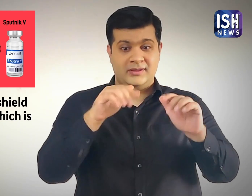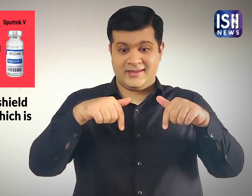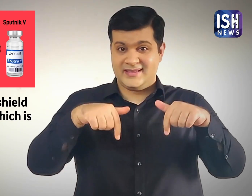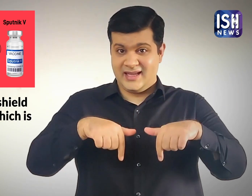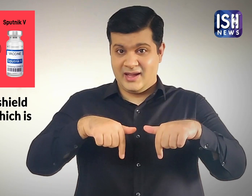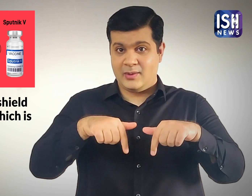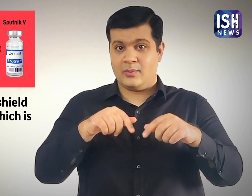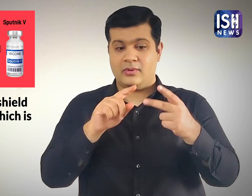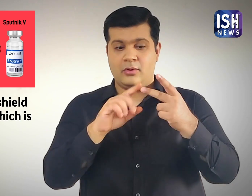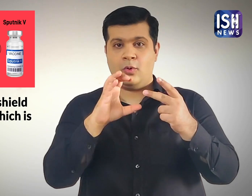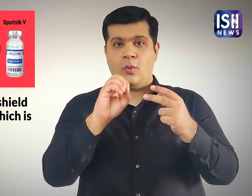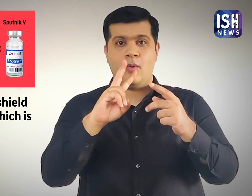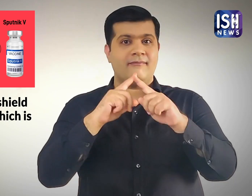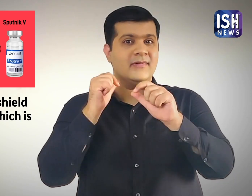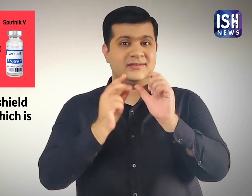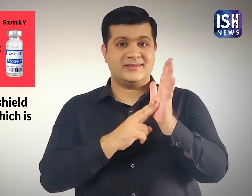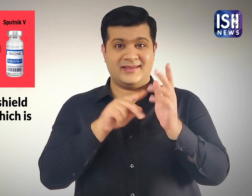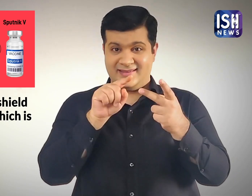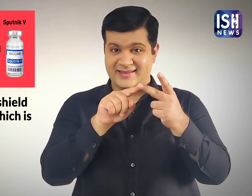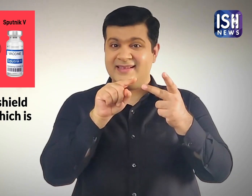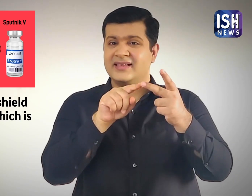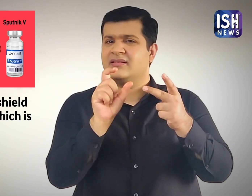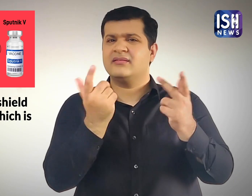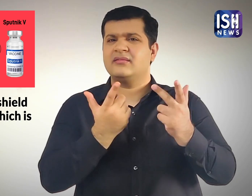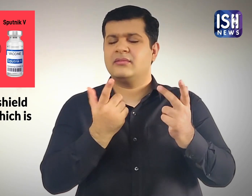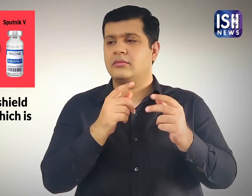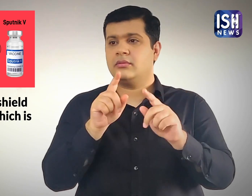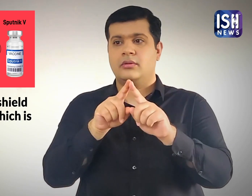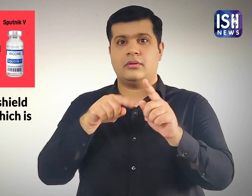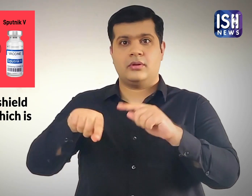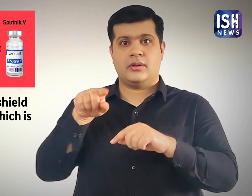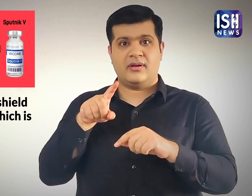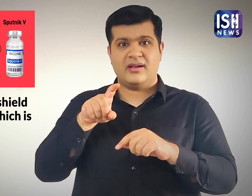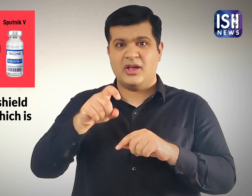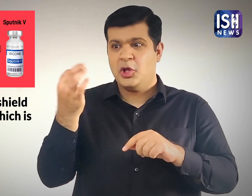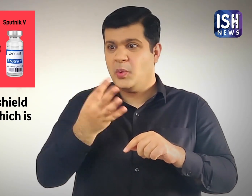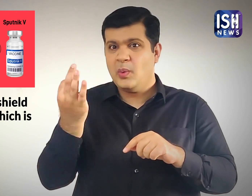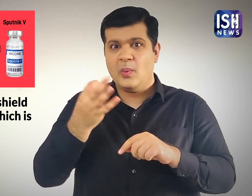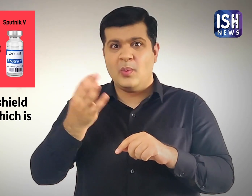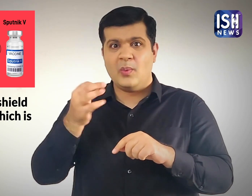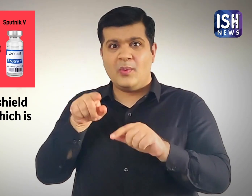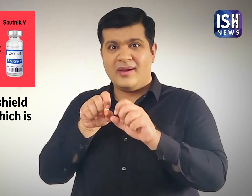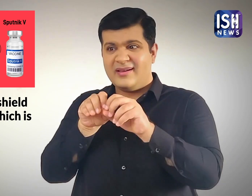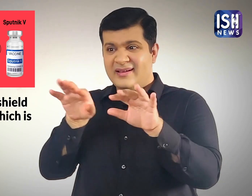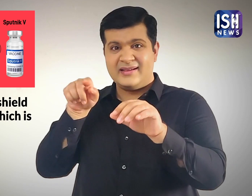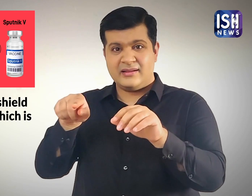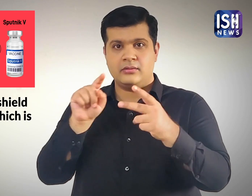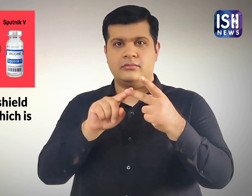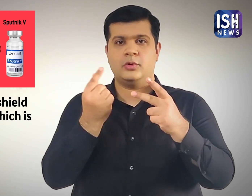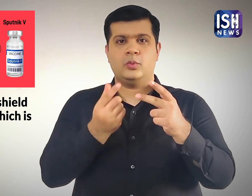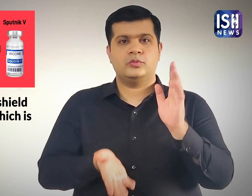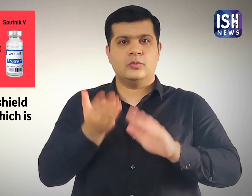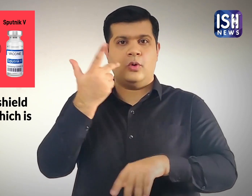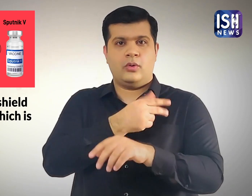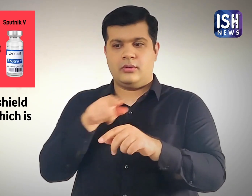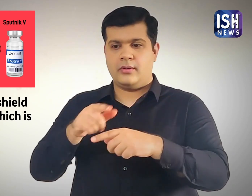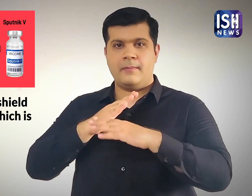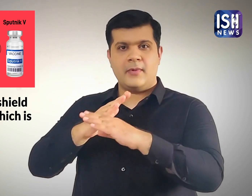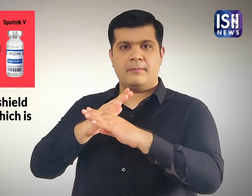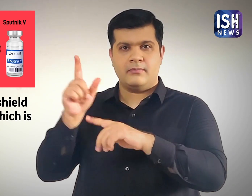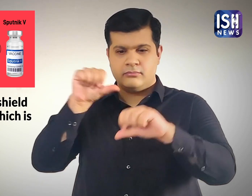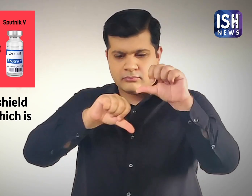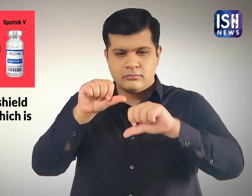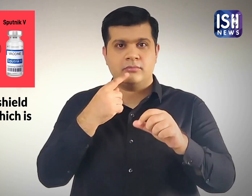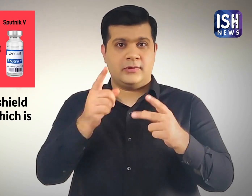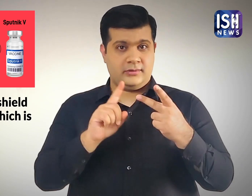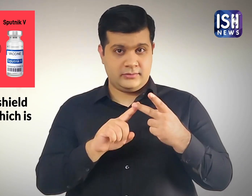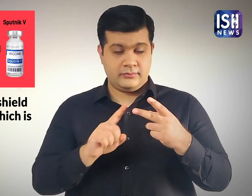Covaxin is now considered to be one of the most effective and tolerant vaccines against mutant strains.